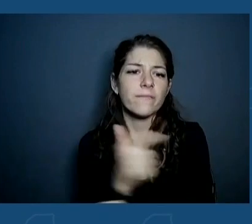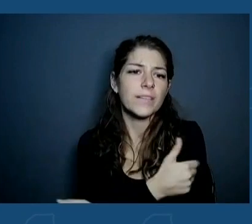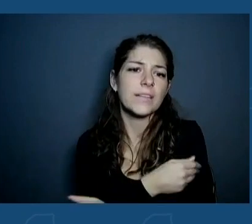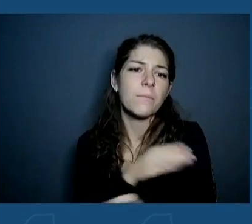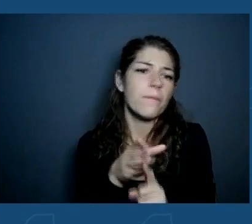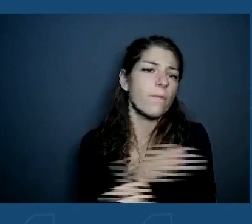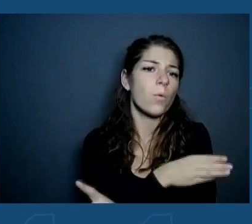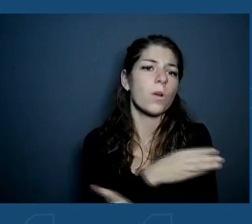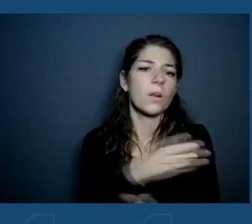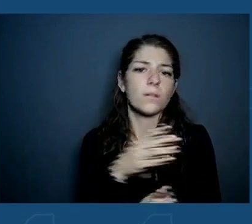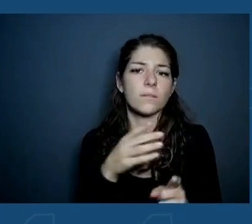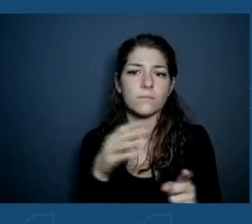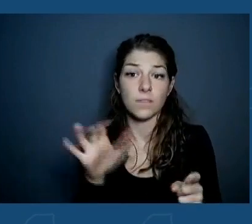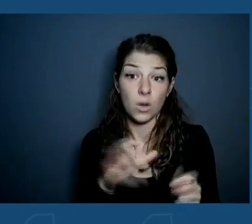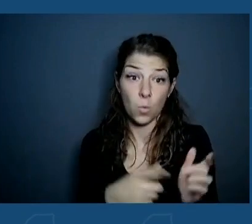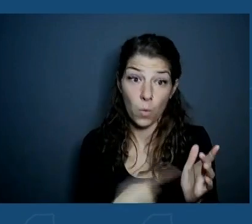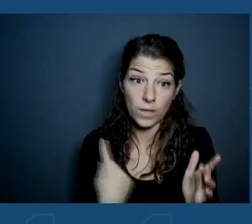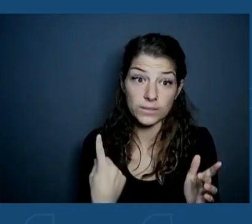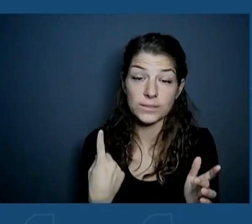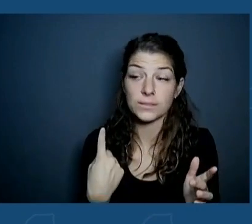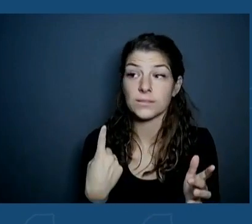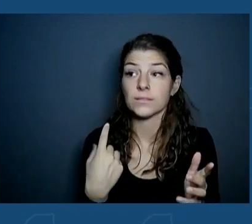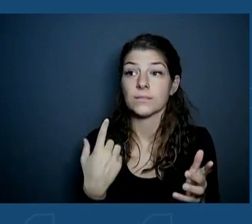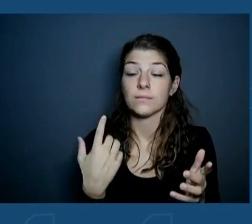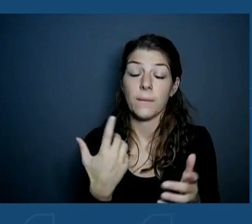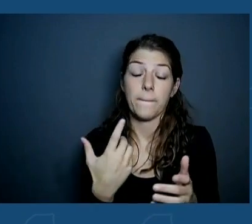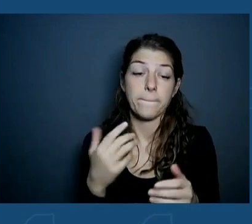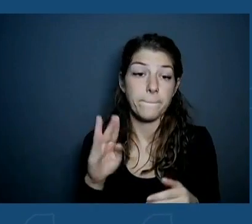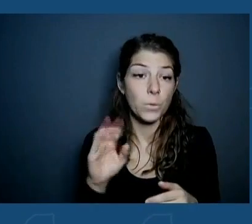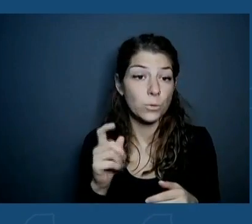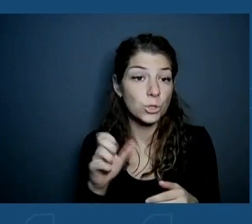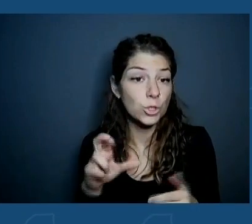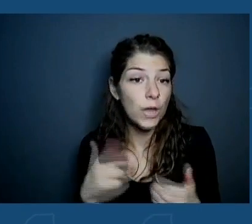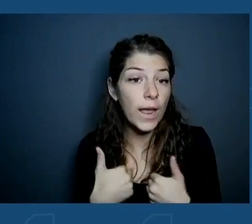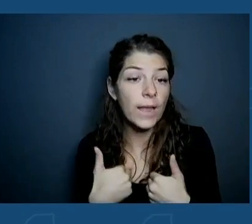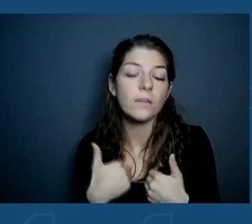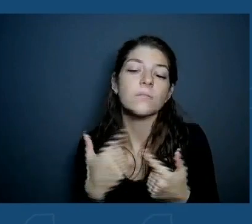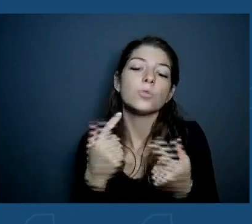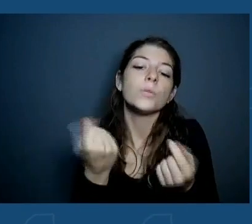MISTRUST, THEY MISTRUSTED BEFORE AND THEY NEVER GOT VACCINES IN THE FIRST PLACE.